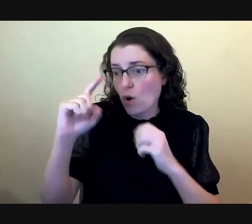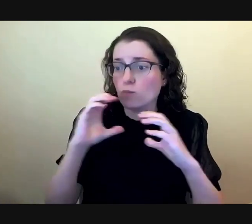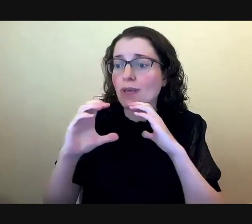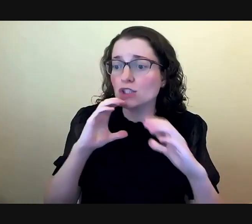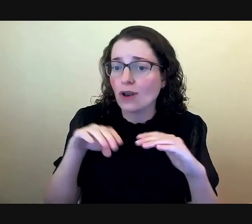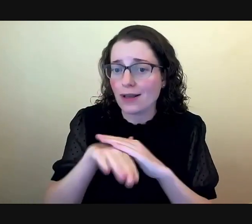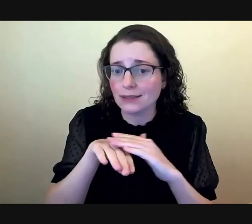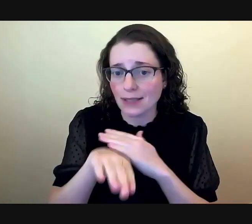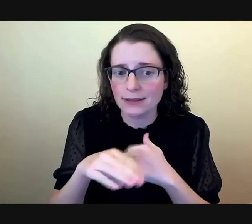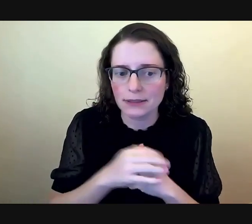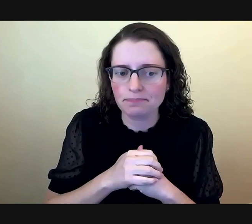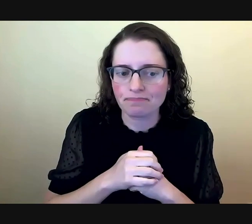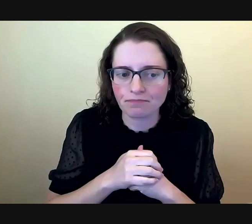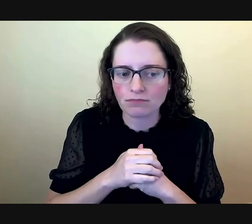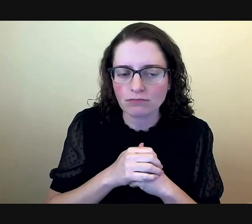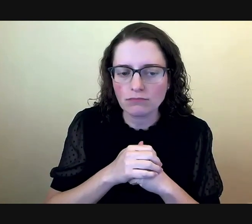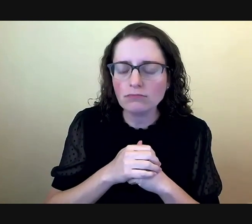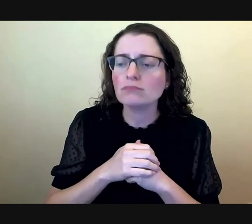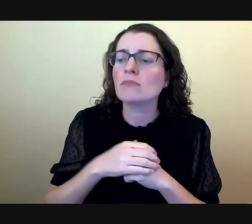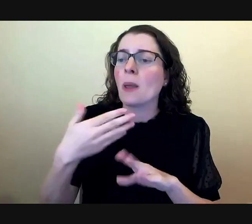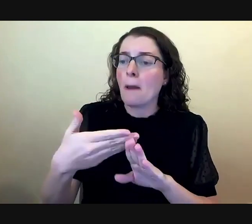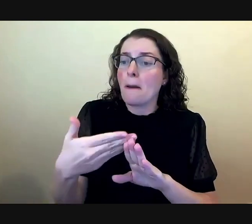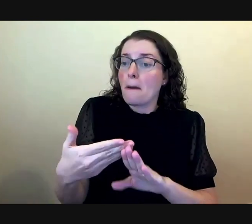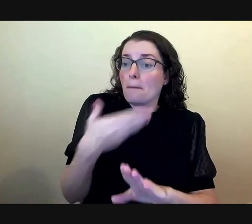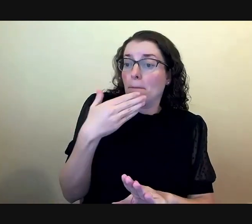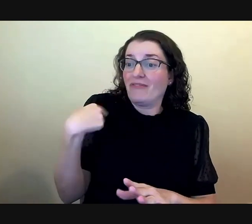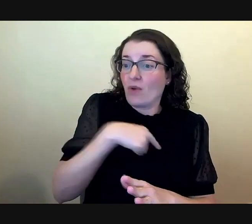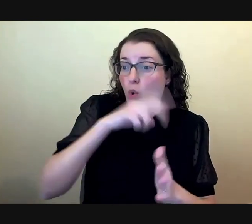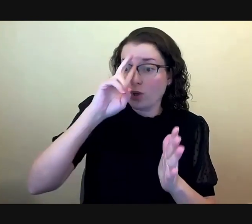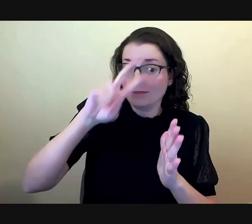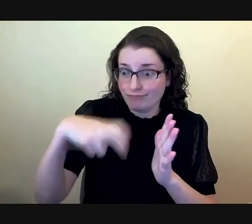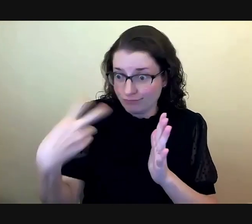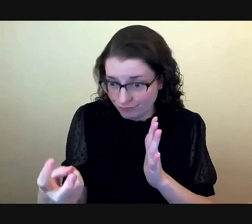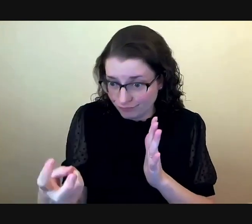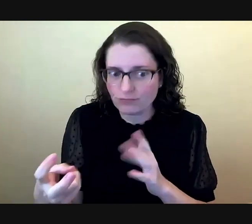they do arise and how to best advocate for communication access.